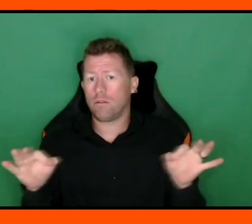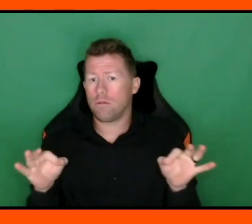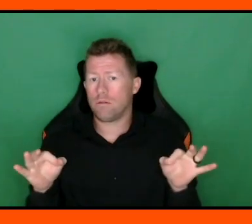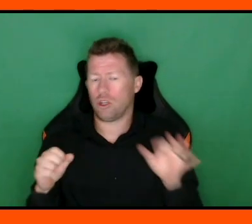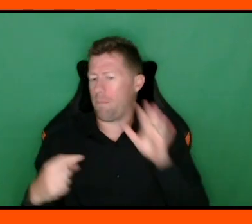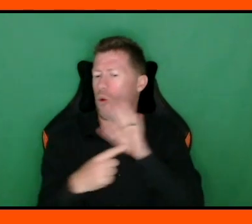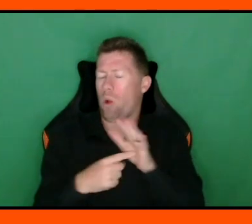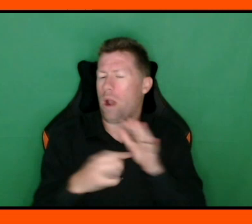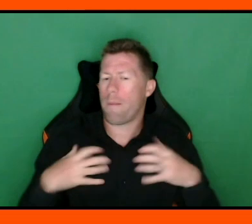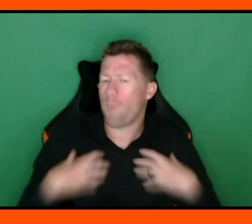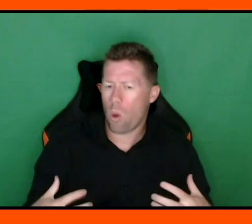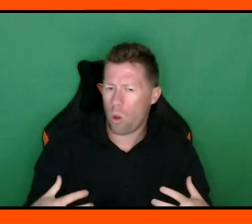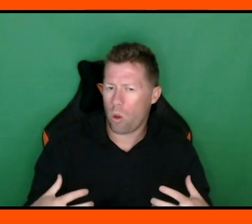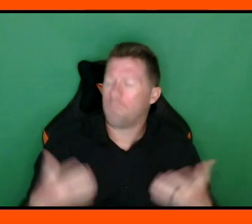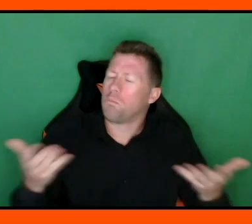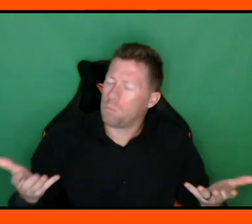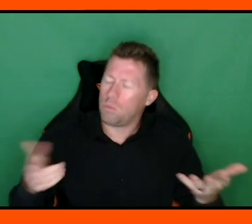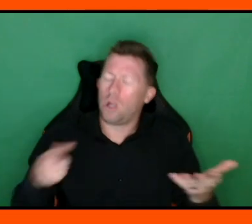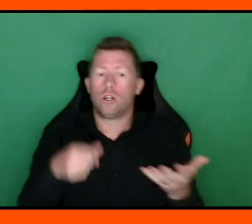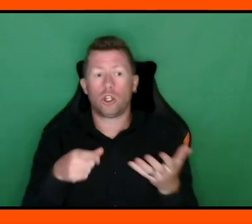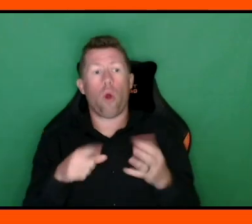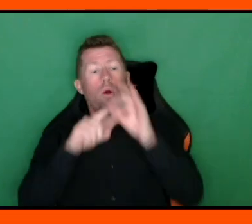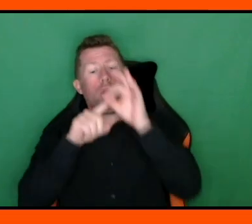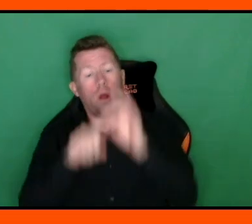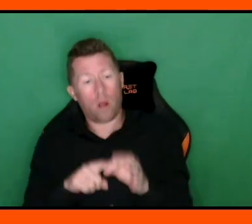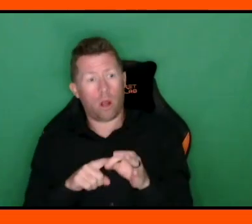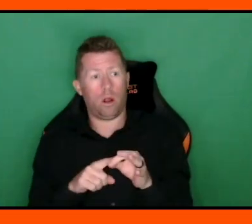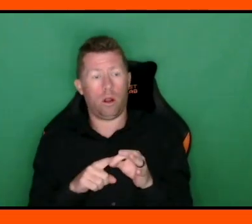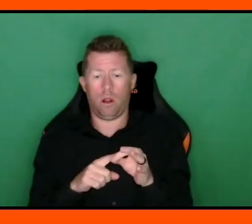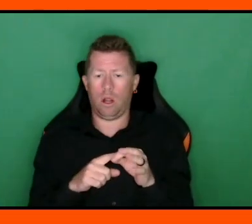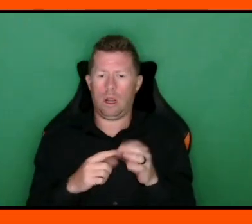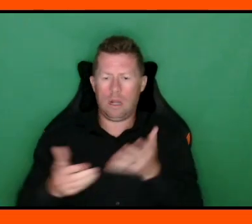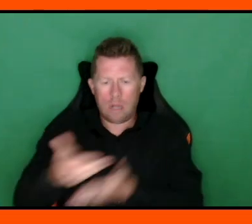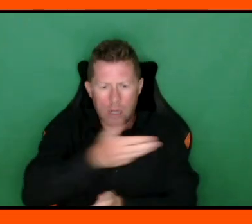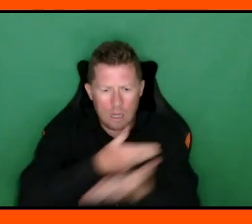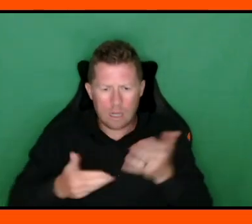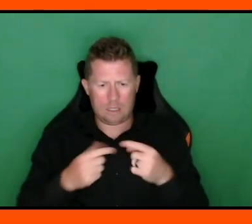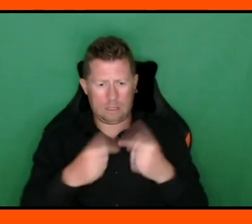The 2021 Census collected data on a range of topics and the breadth of these is on the screen.